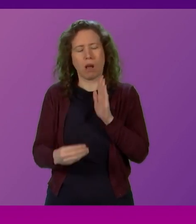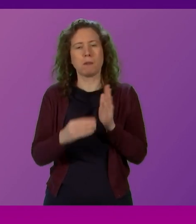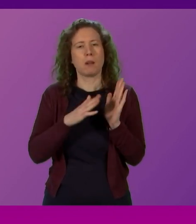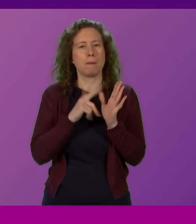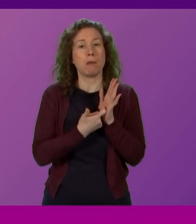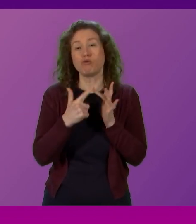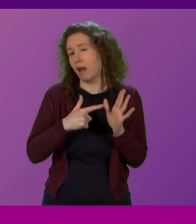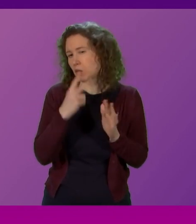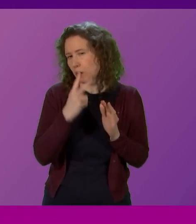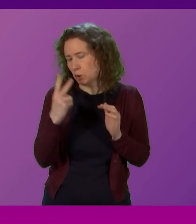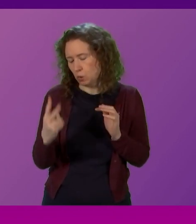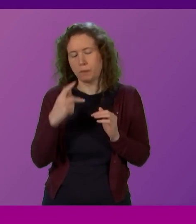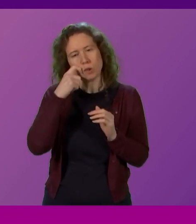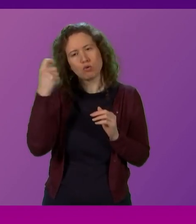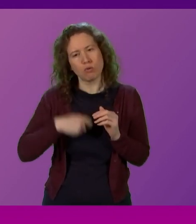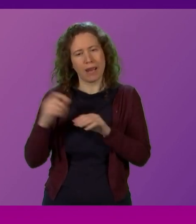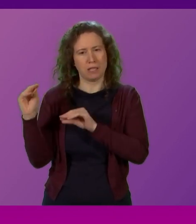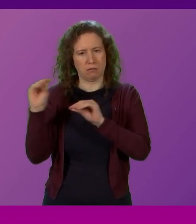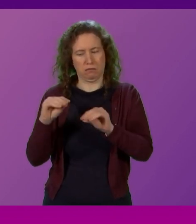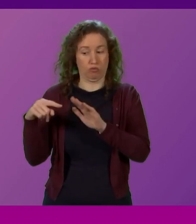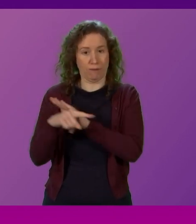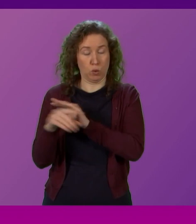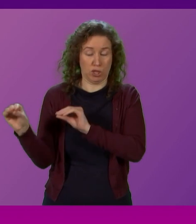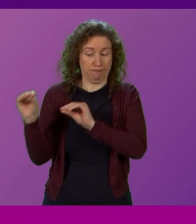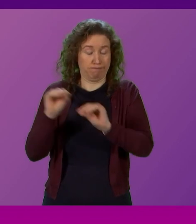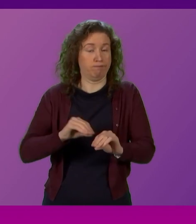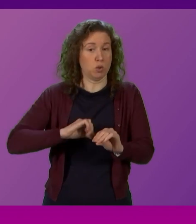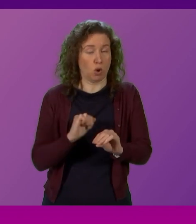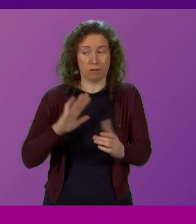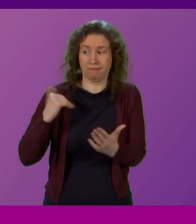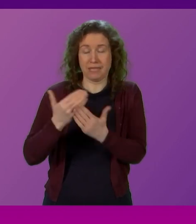She is a Ukrainian refugee who has been living in Scotland since the summer.